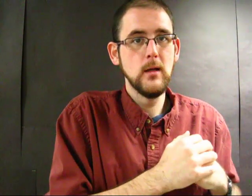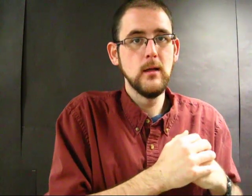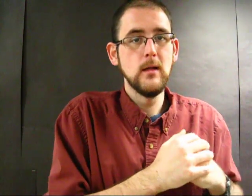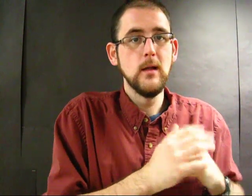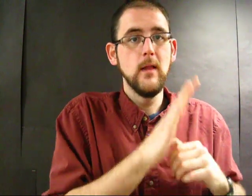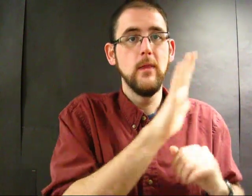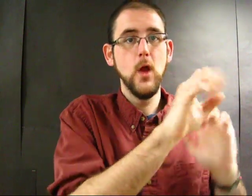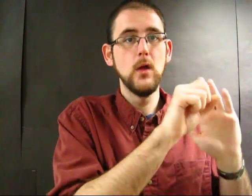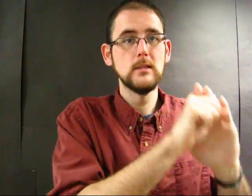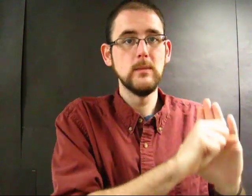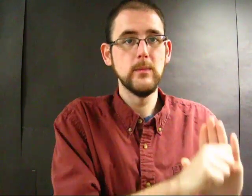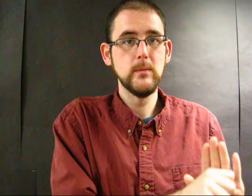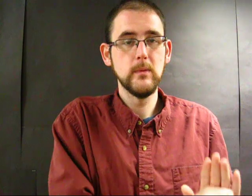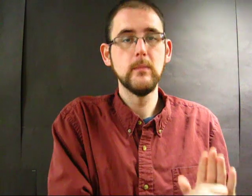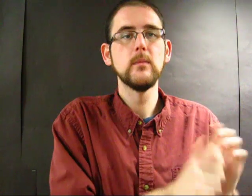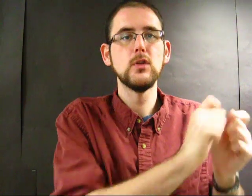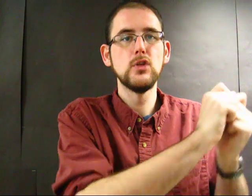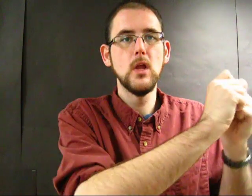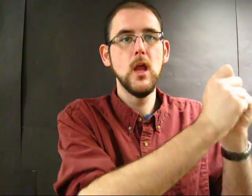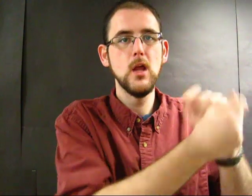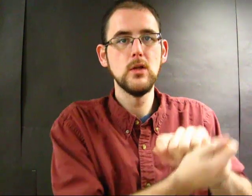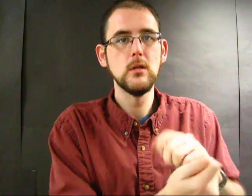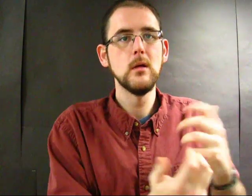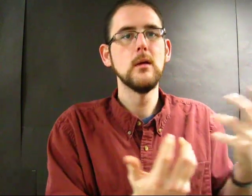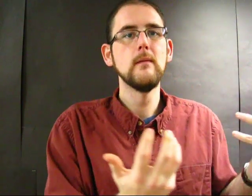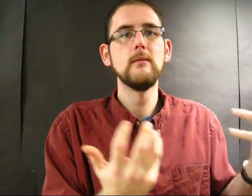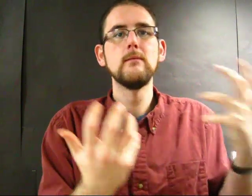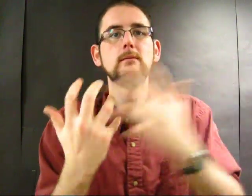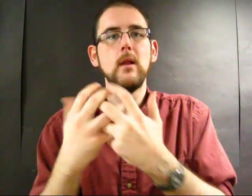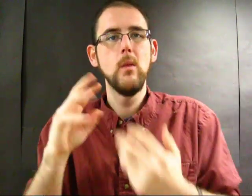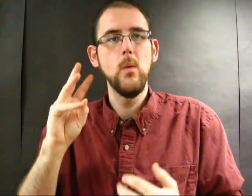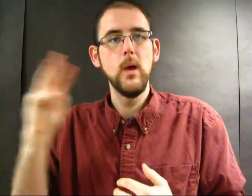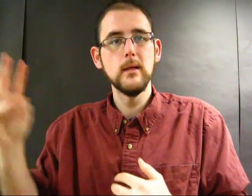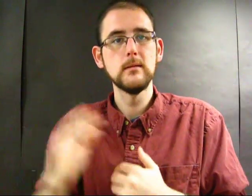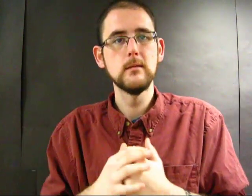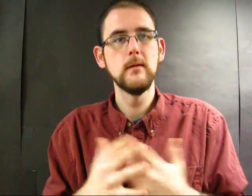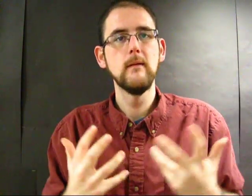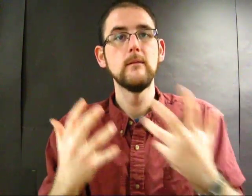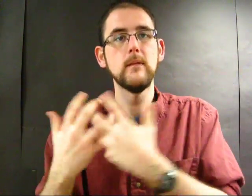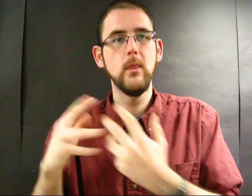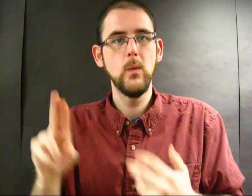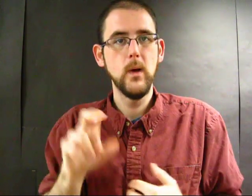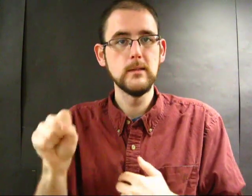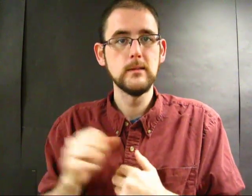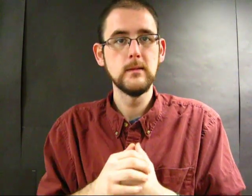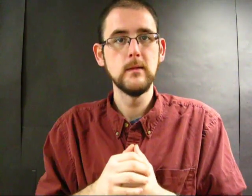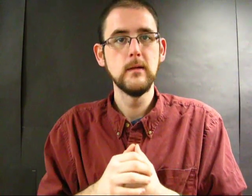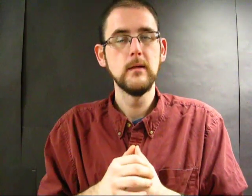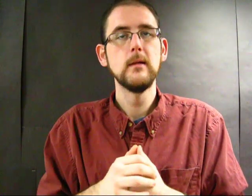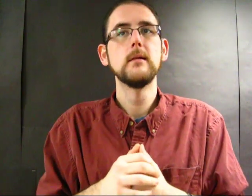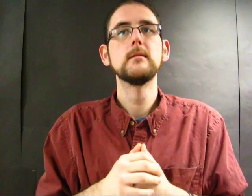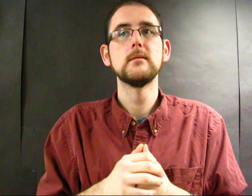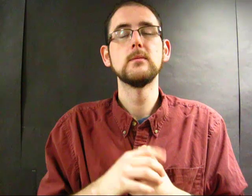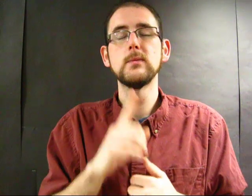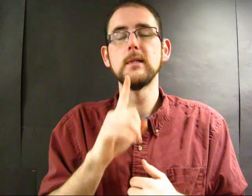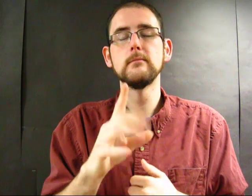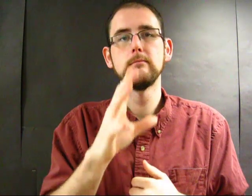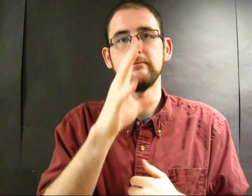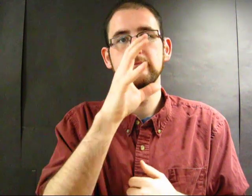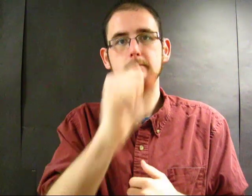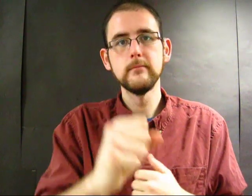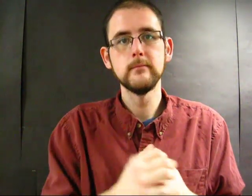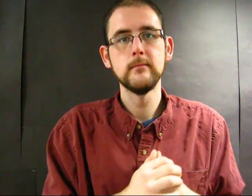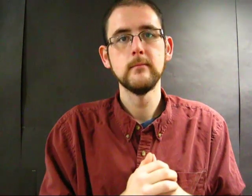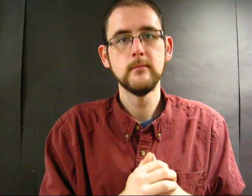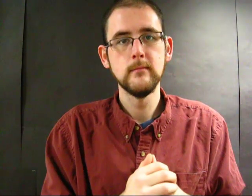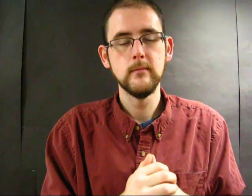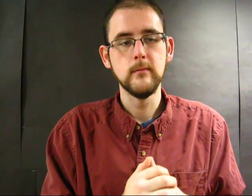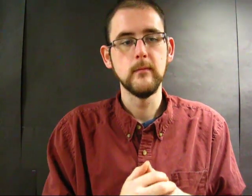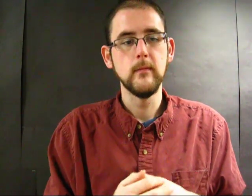Their symptomatology changed to become more like ours. It's fascinating.